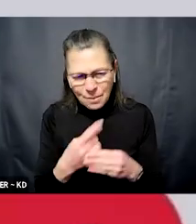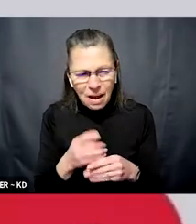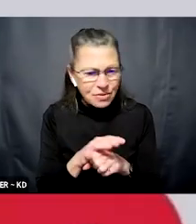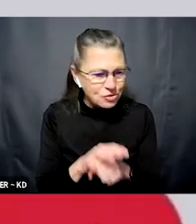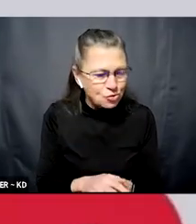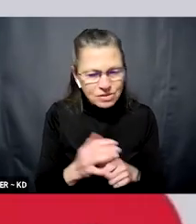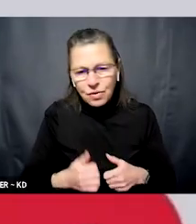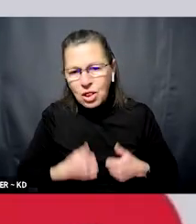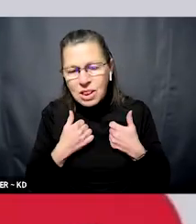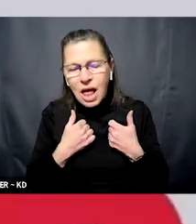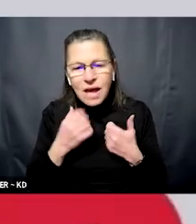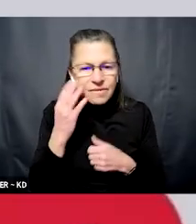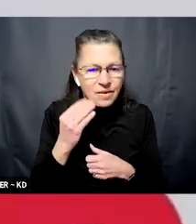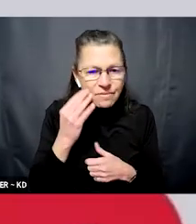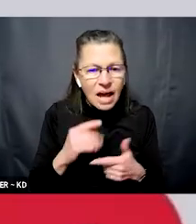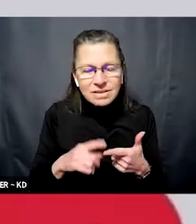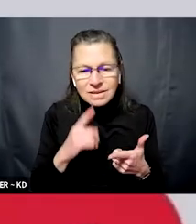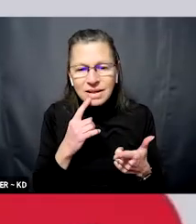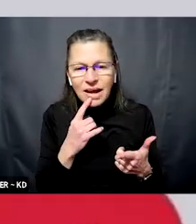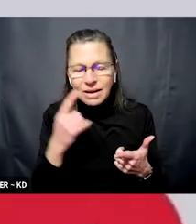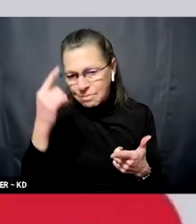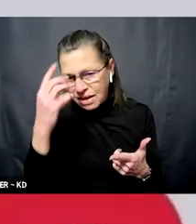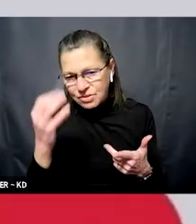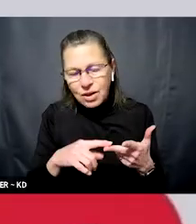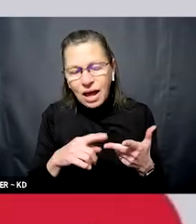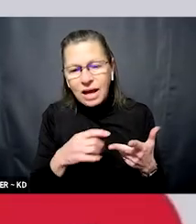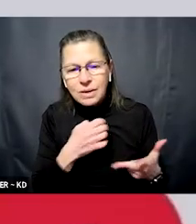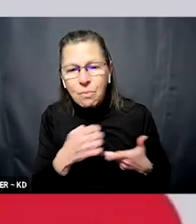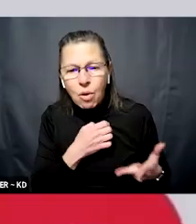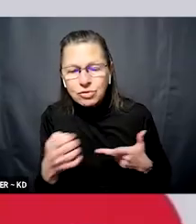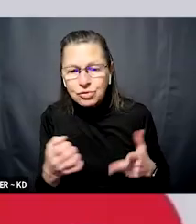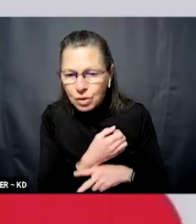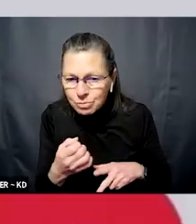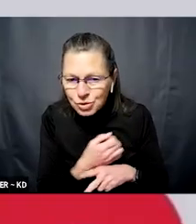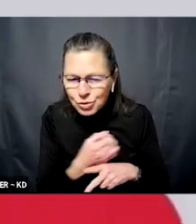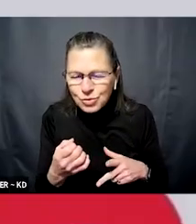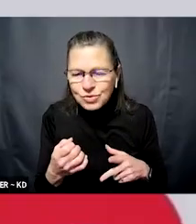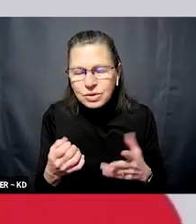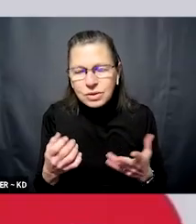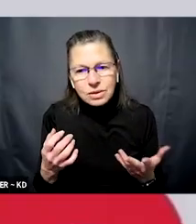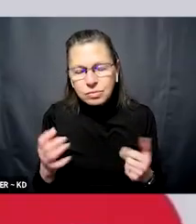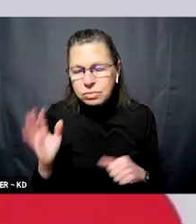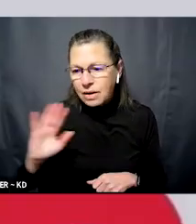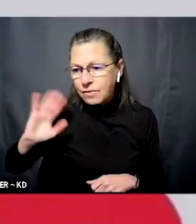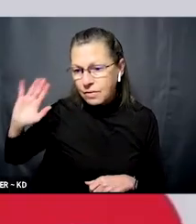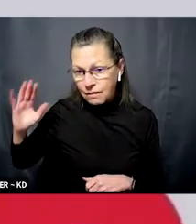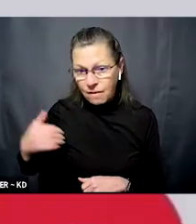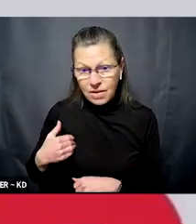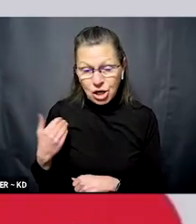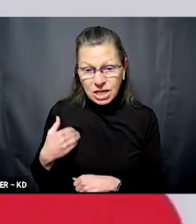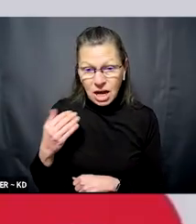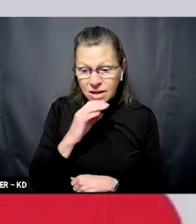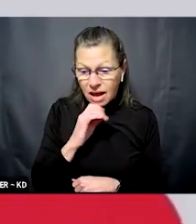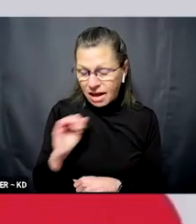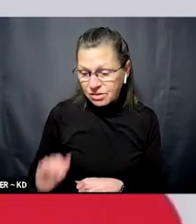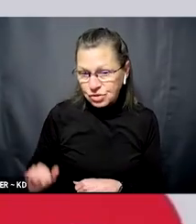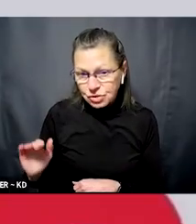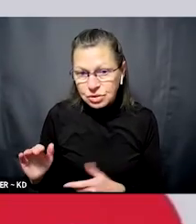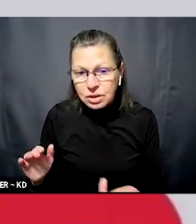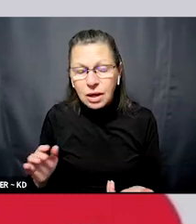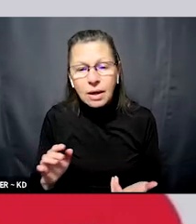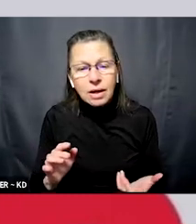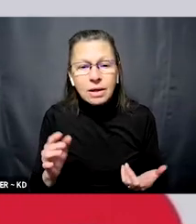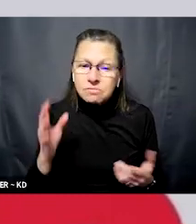and emotional abuse, from a very, very young age, being two spirit, there was a challenge. I mean,